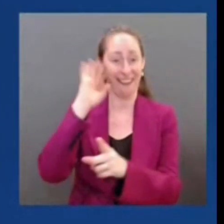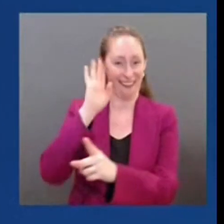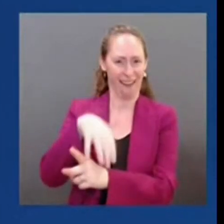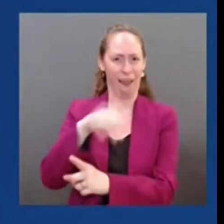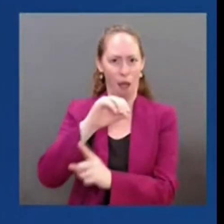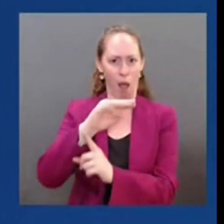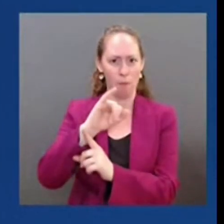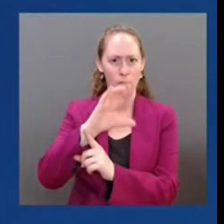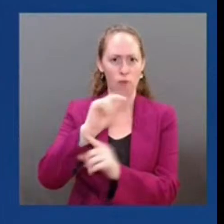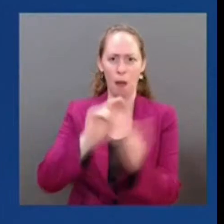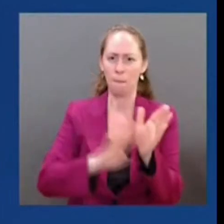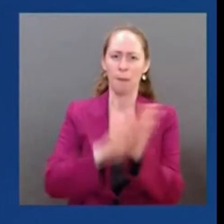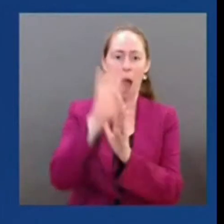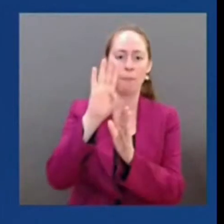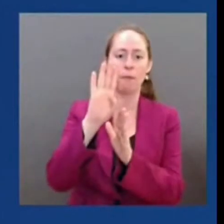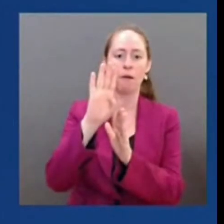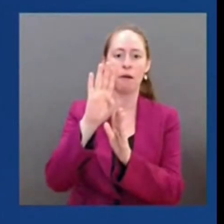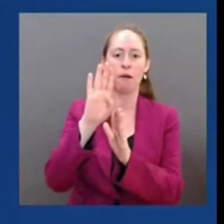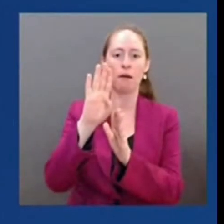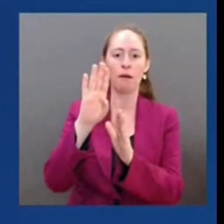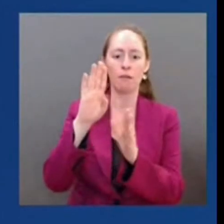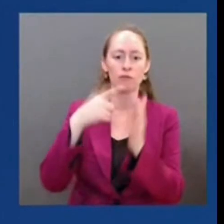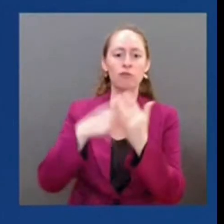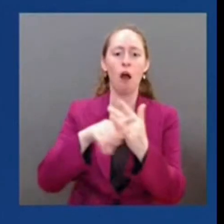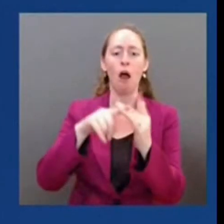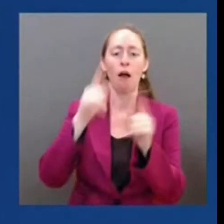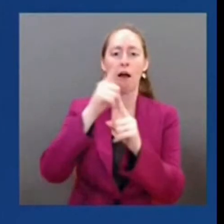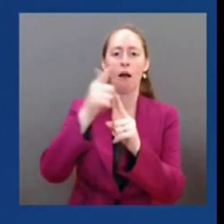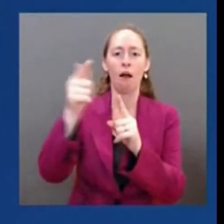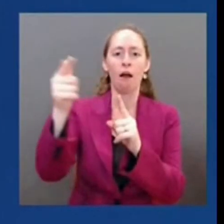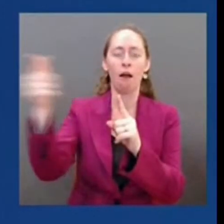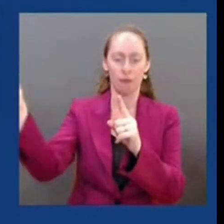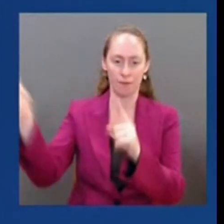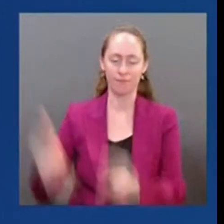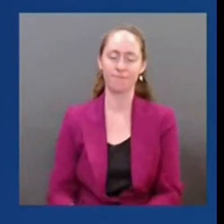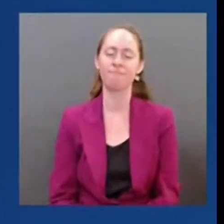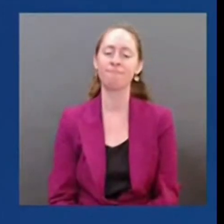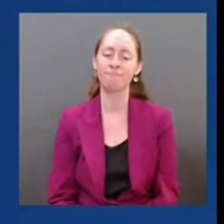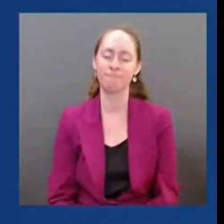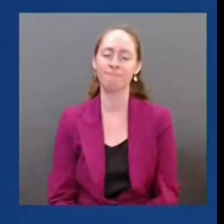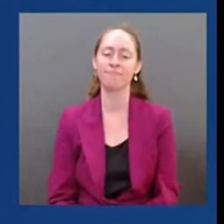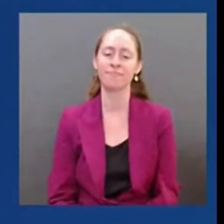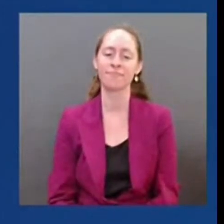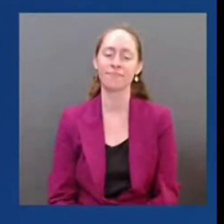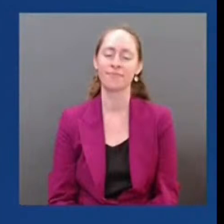IN TRANSMISSIBILITY. BUT WITHIN THE OMICRON SUBLINAGES, YOU SEE WHAT I